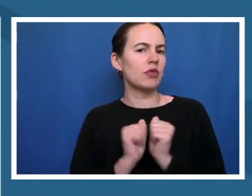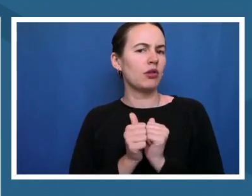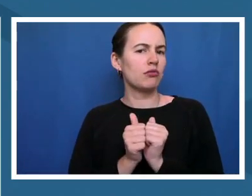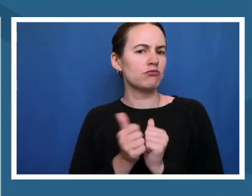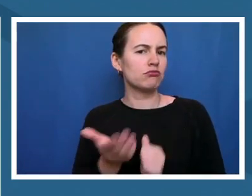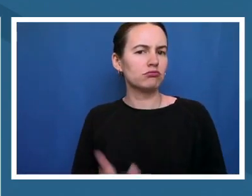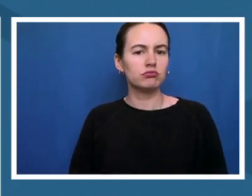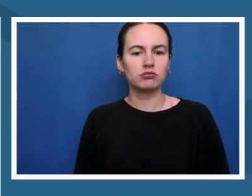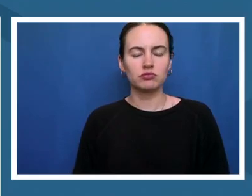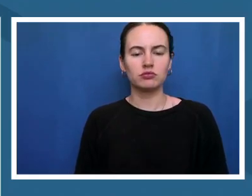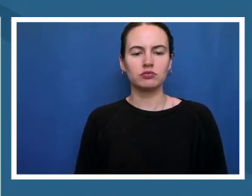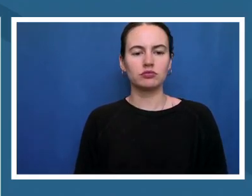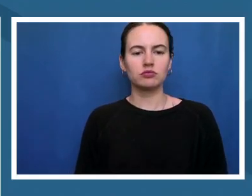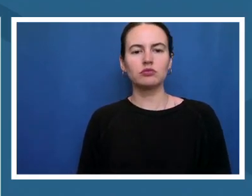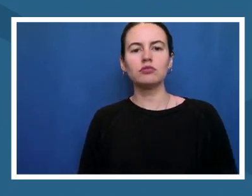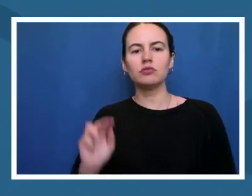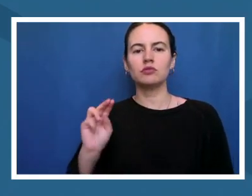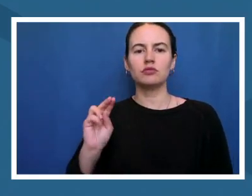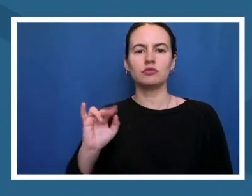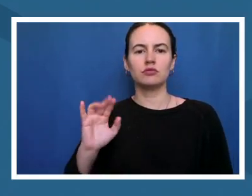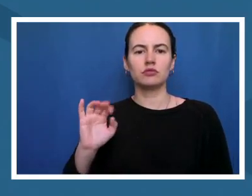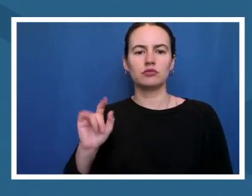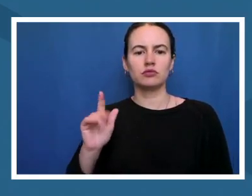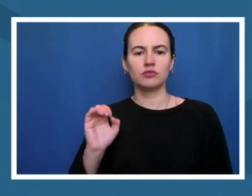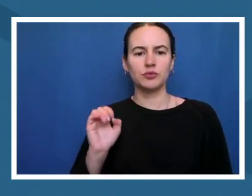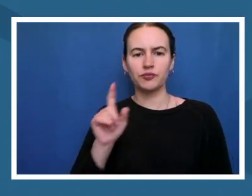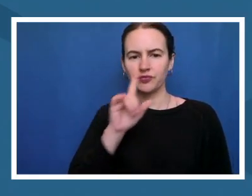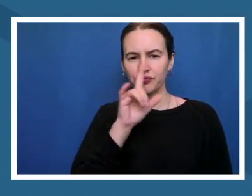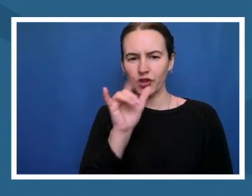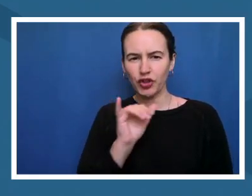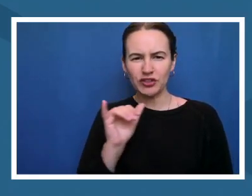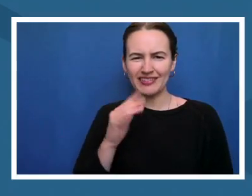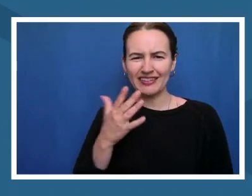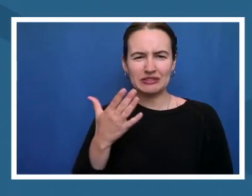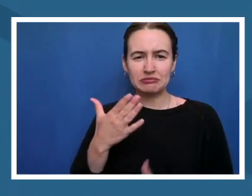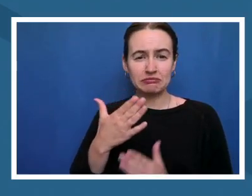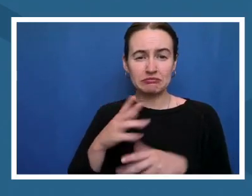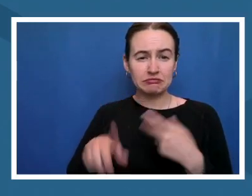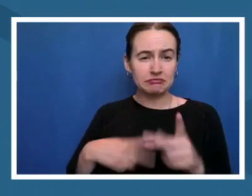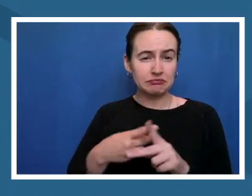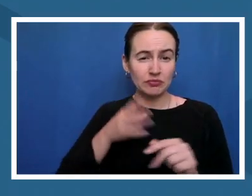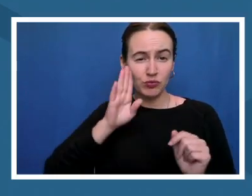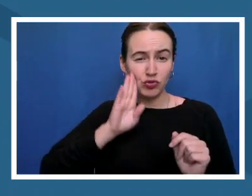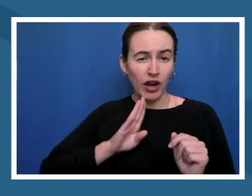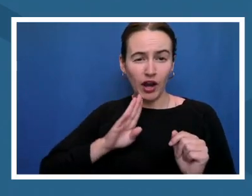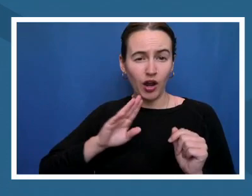it looks like some type of brown rope